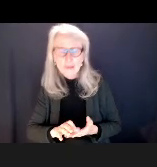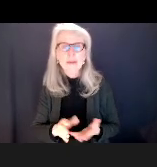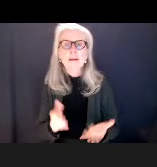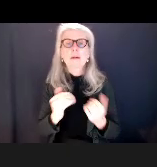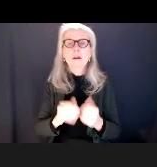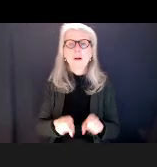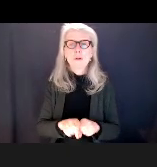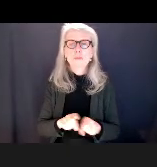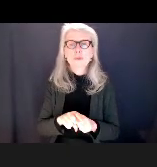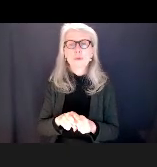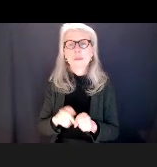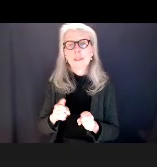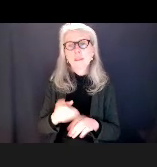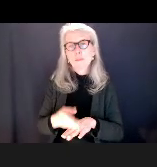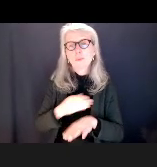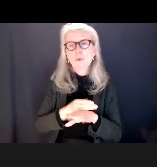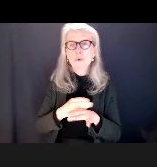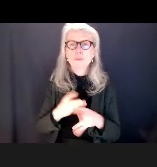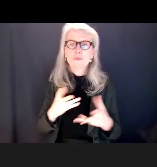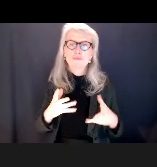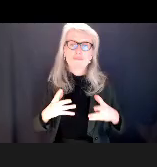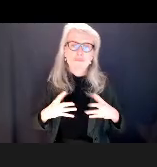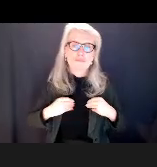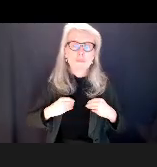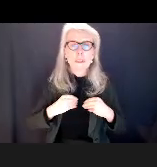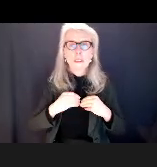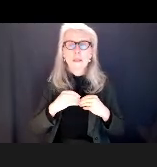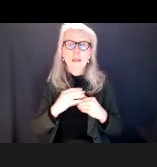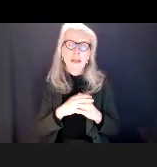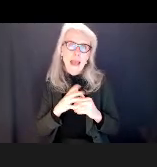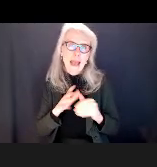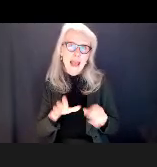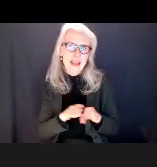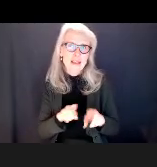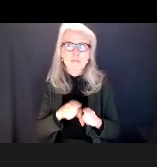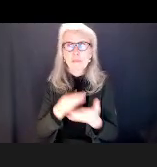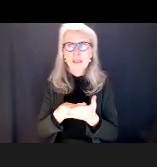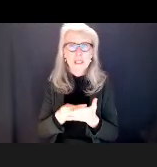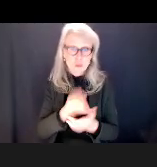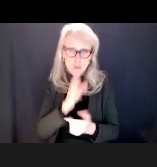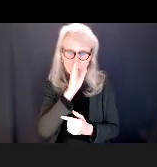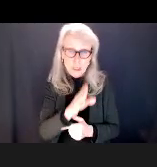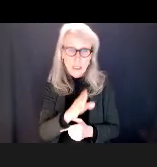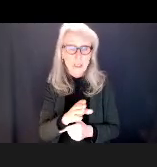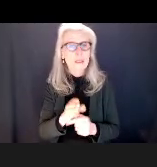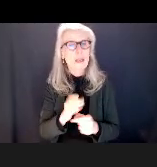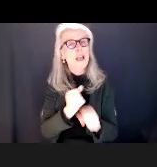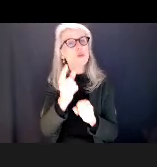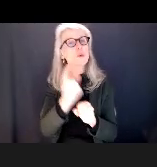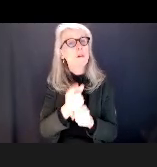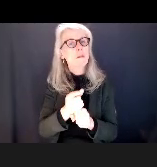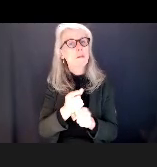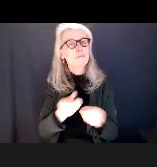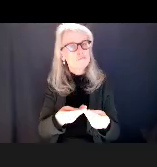but it does mean that funds are sent directly in annual lump sums to recipients to be managed by